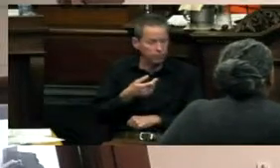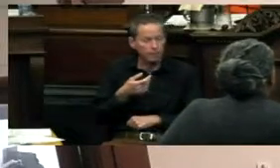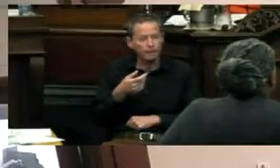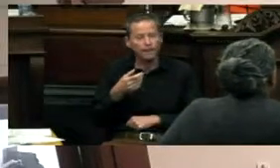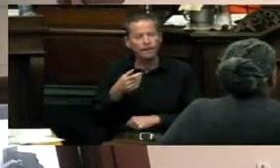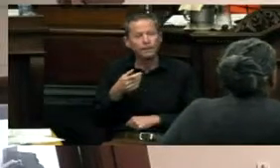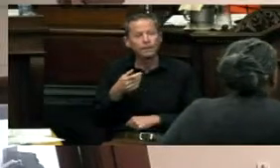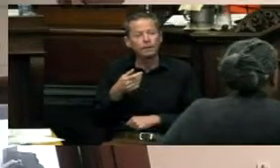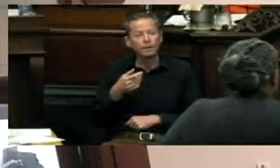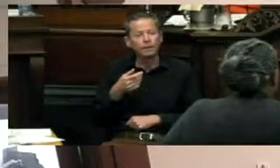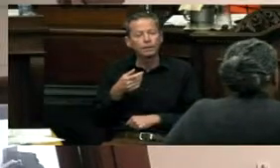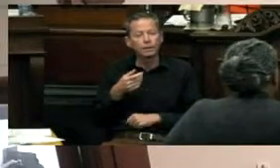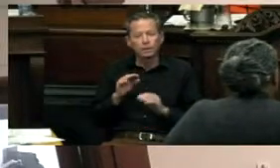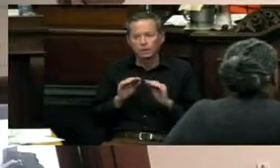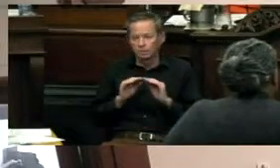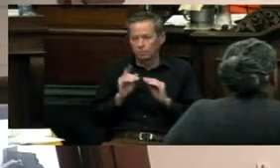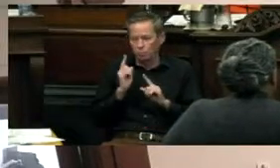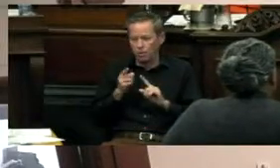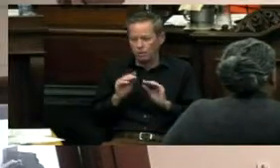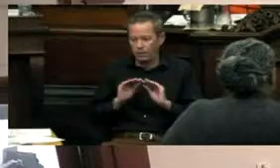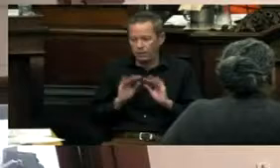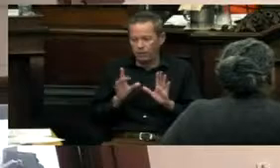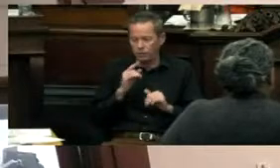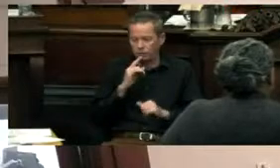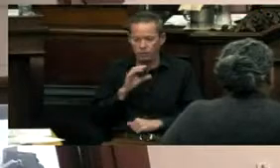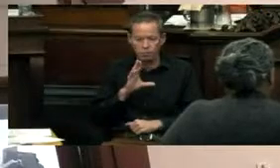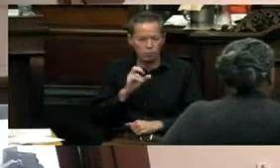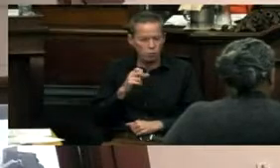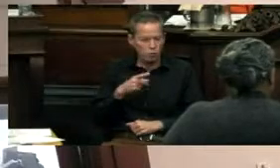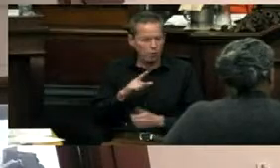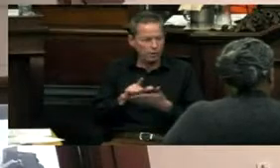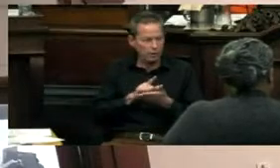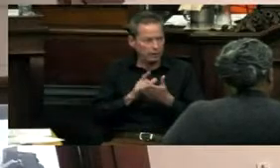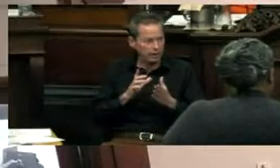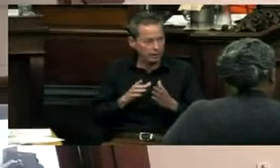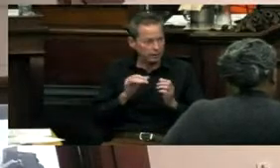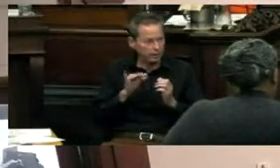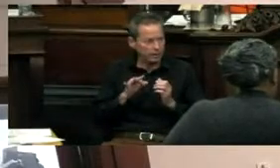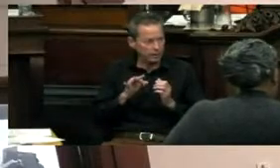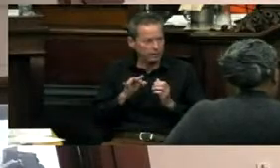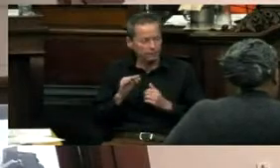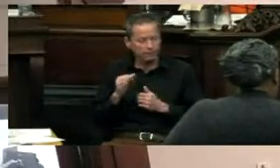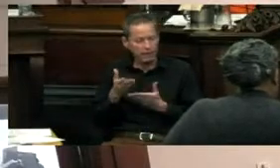Chairman, may I have the floor for a moment? Absolutely. Mr. President, point of